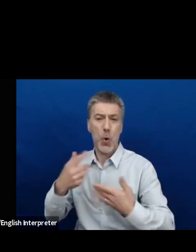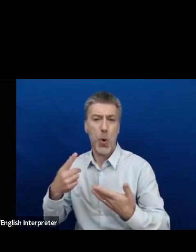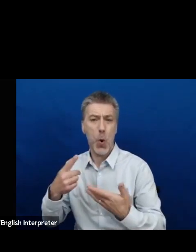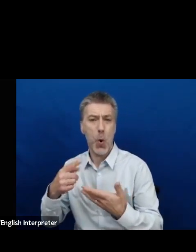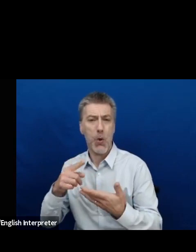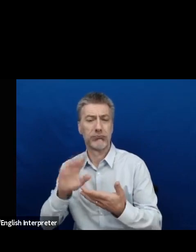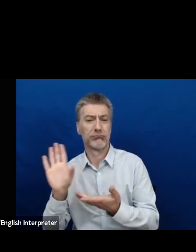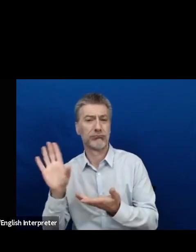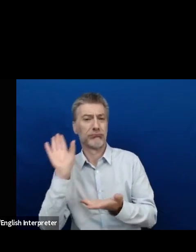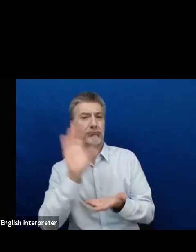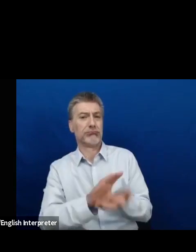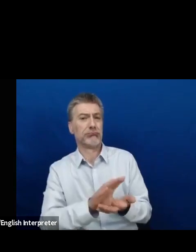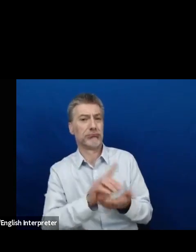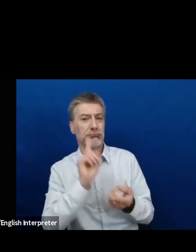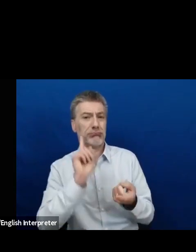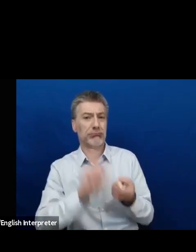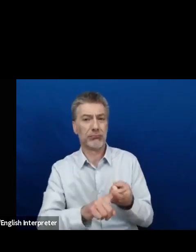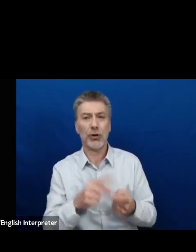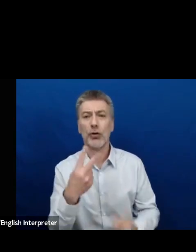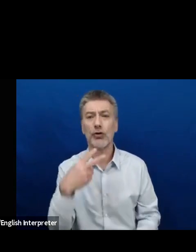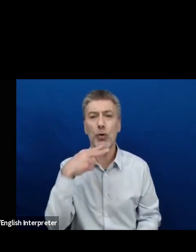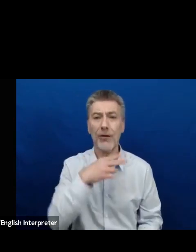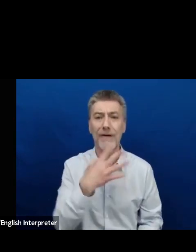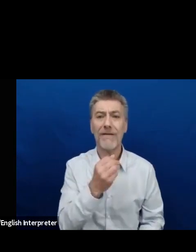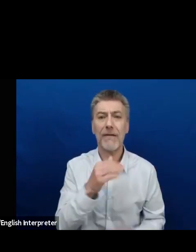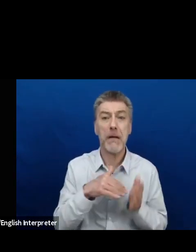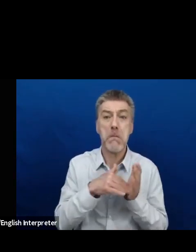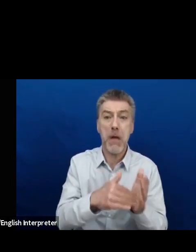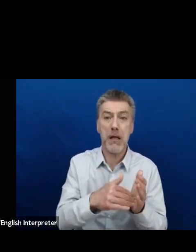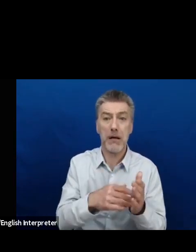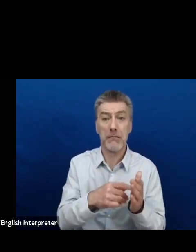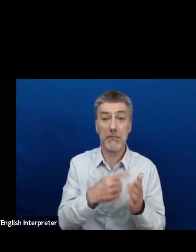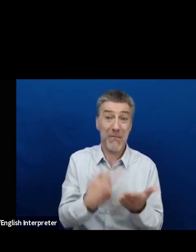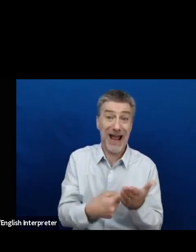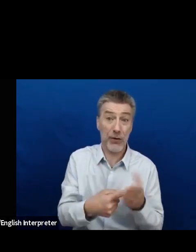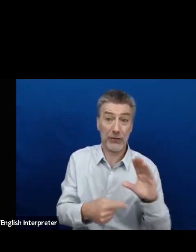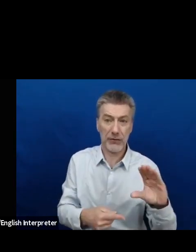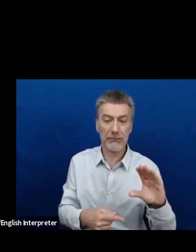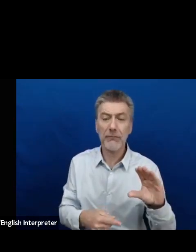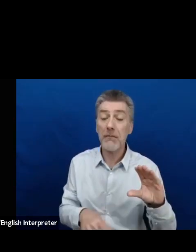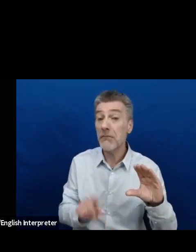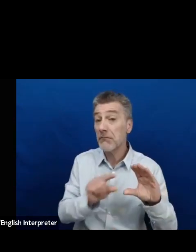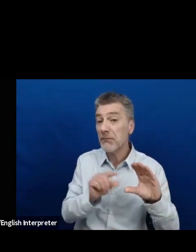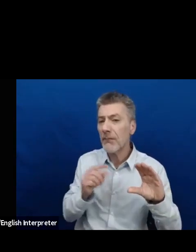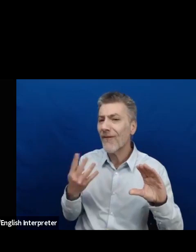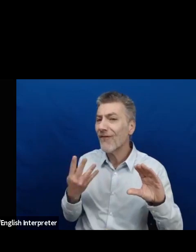they might have otherwise used for their own development. From